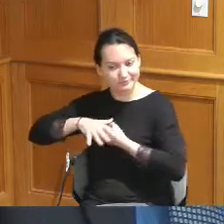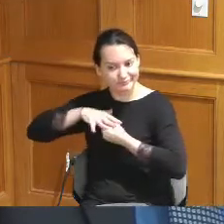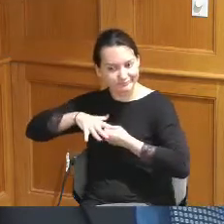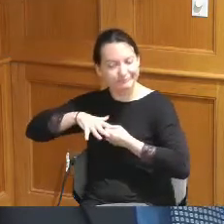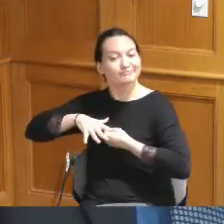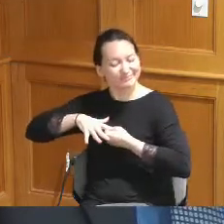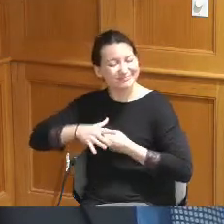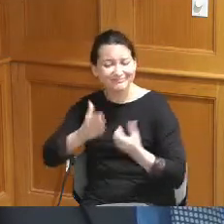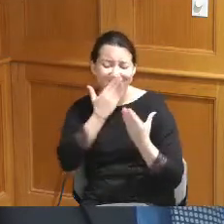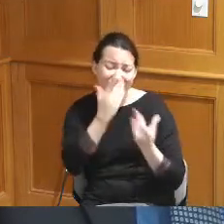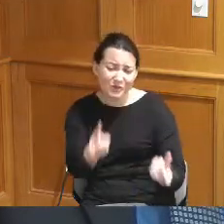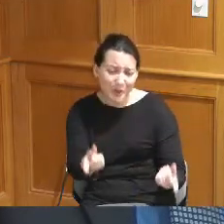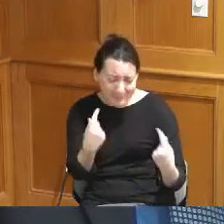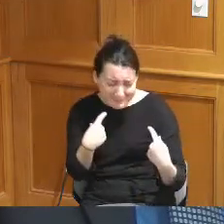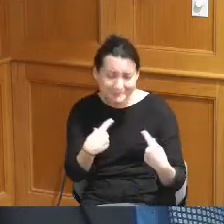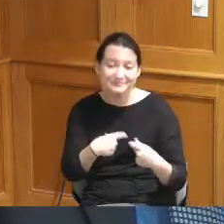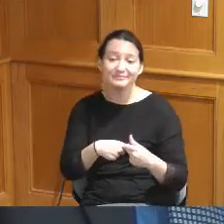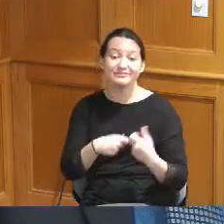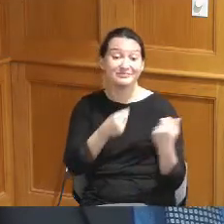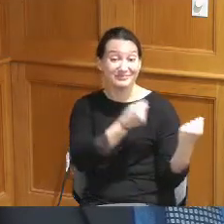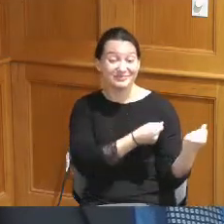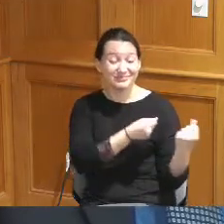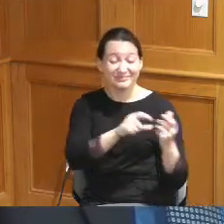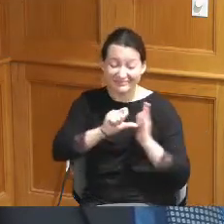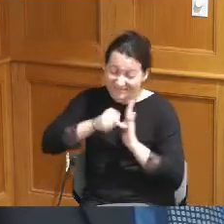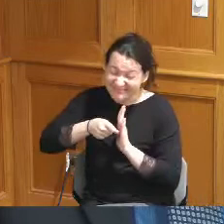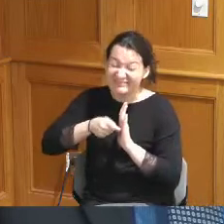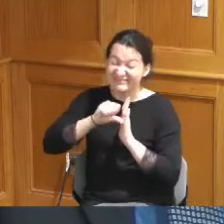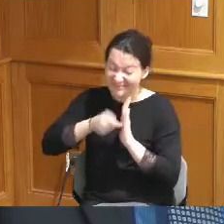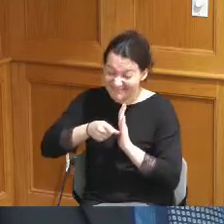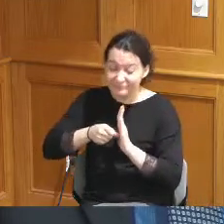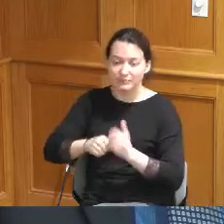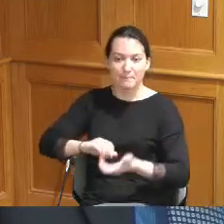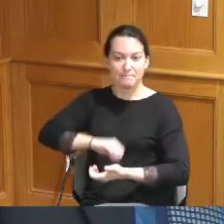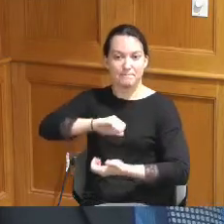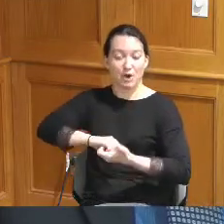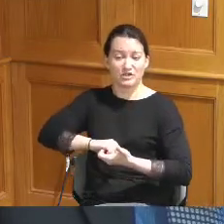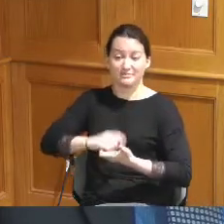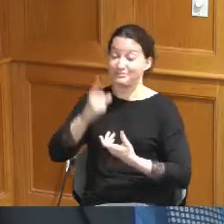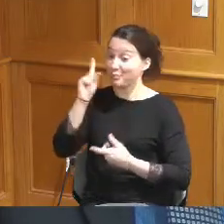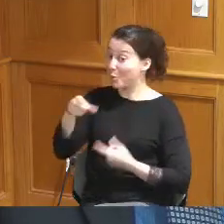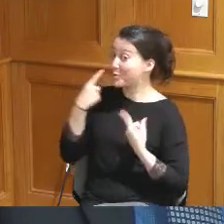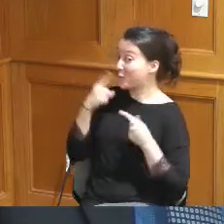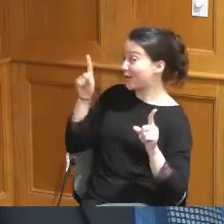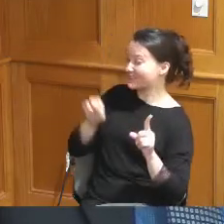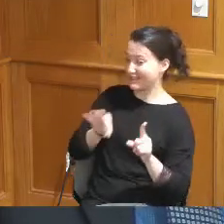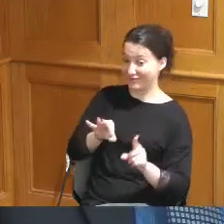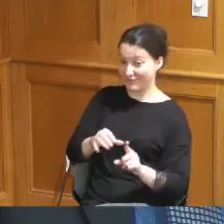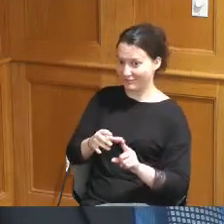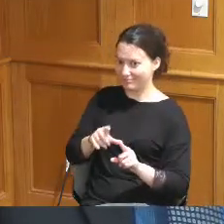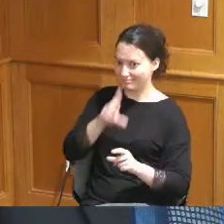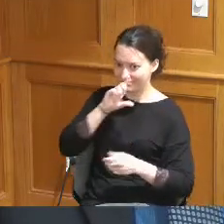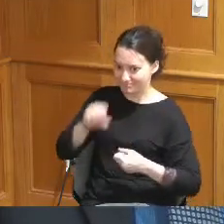thank you for coming in and driving the point home the partnership only works when you participate as